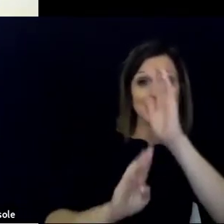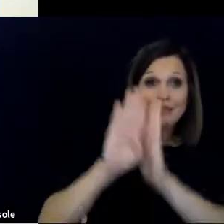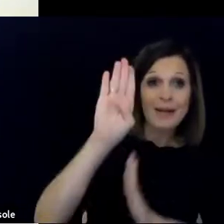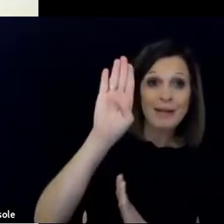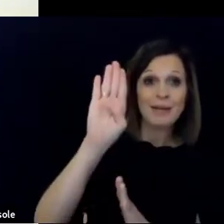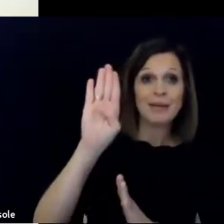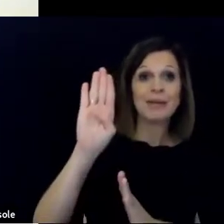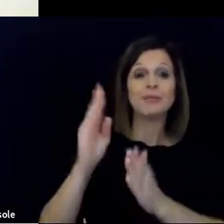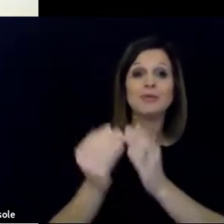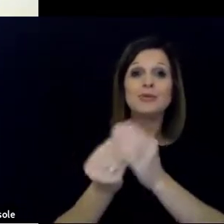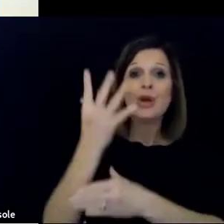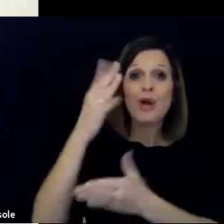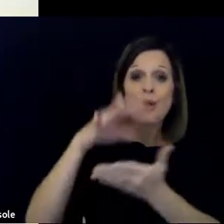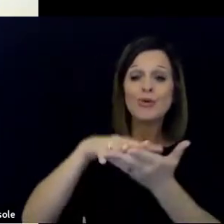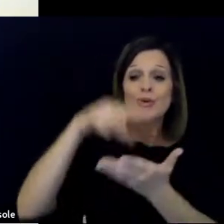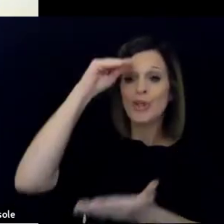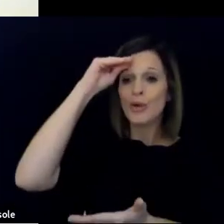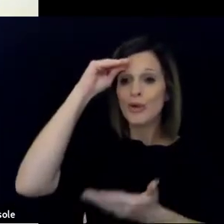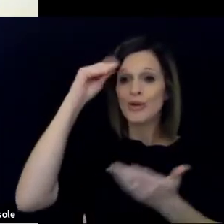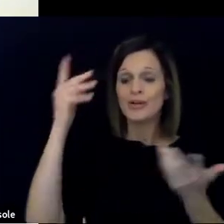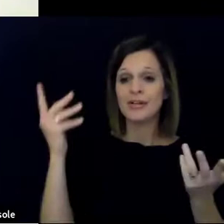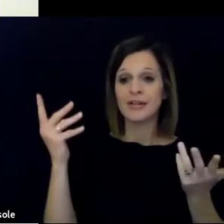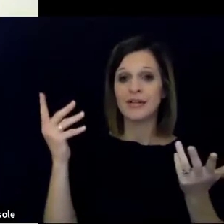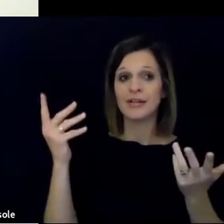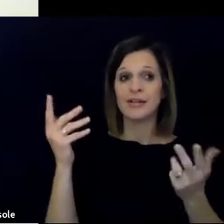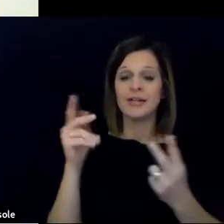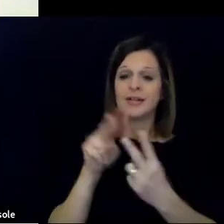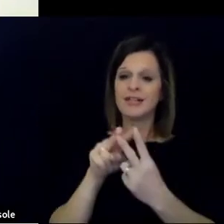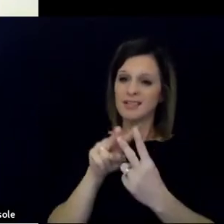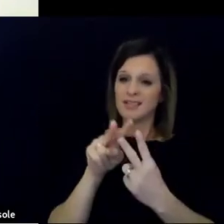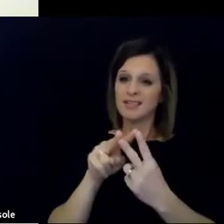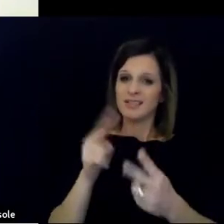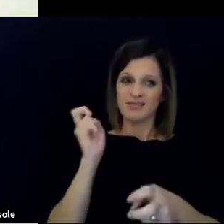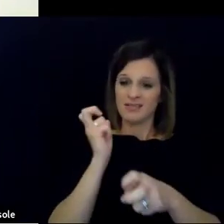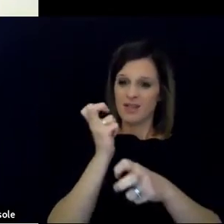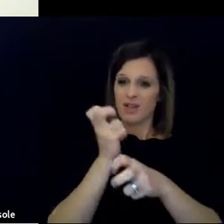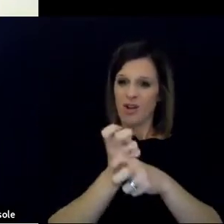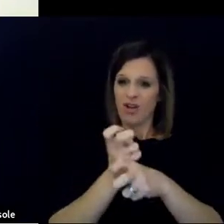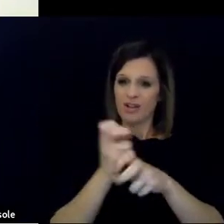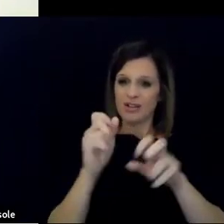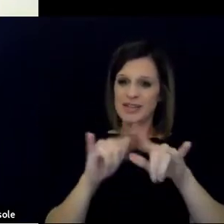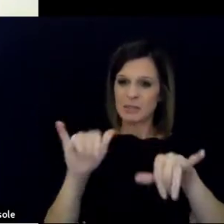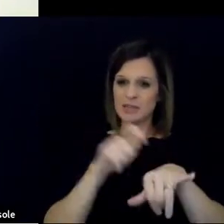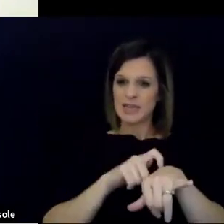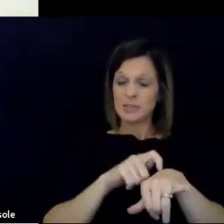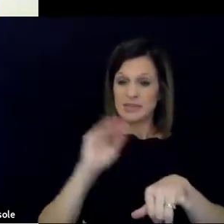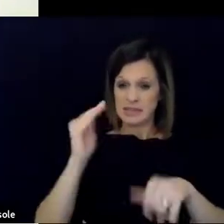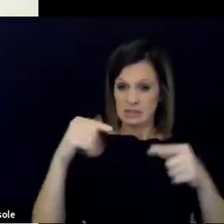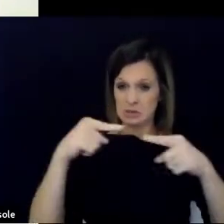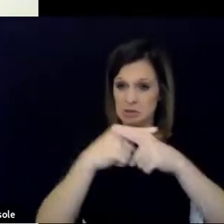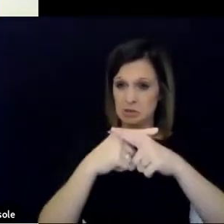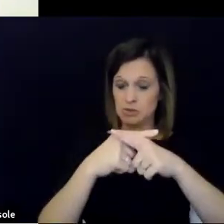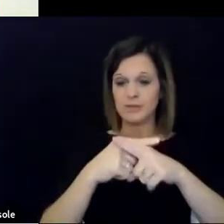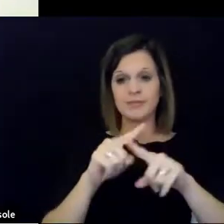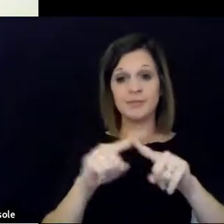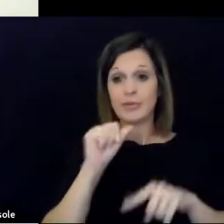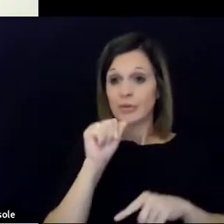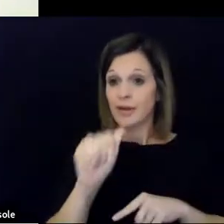It's hard to do those things simultaneously because they seem to be kind of contradictory, but they're not. And loving our kids unconditionally,